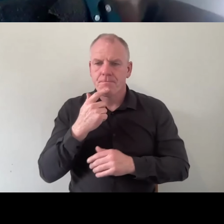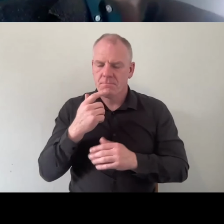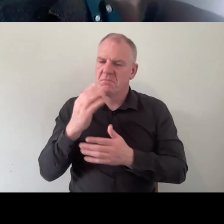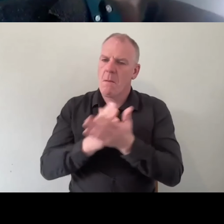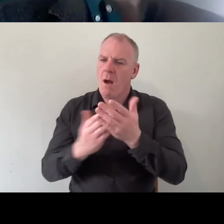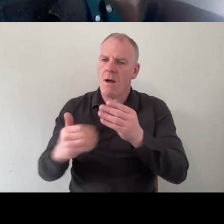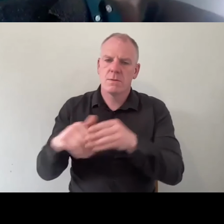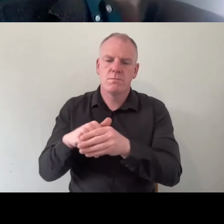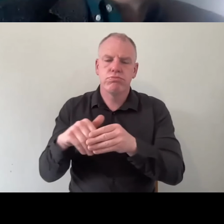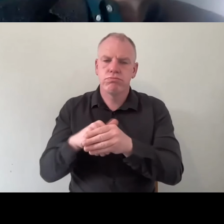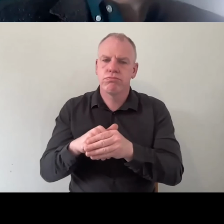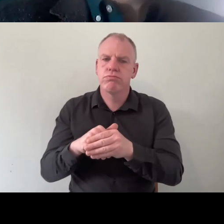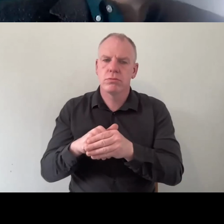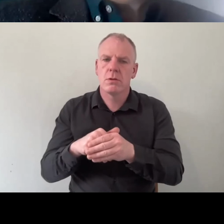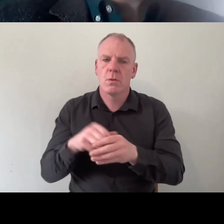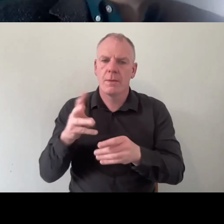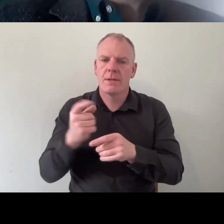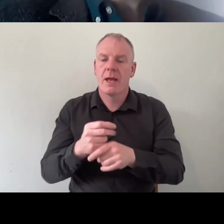including the UN CRPD.